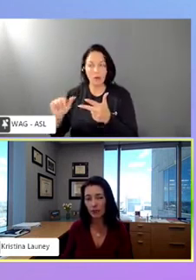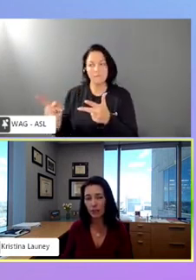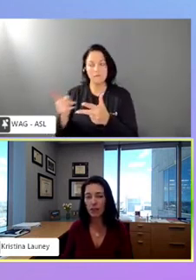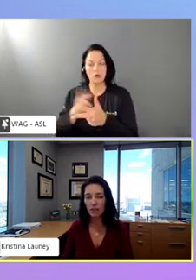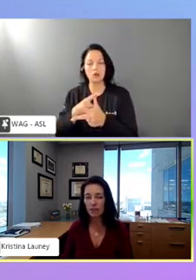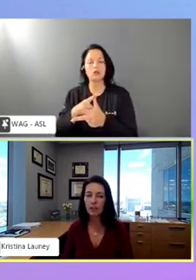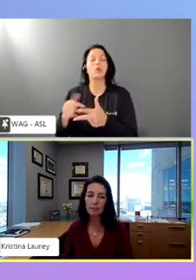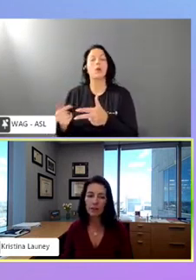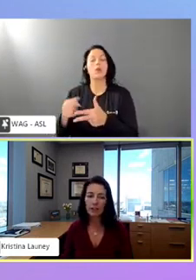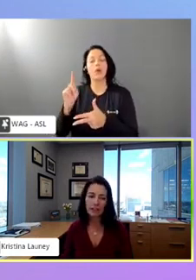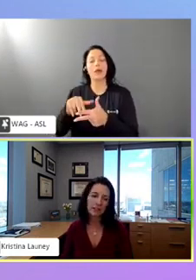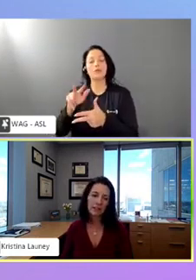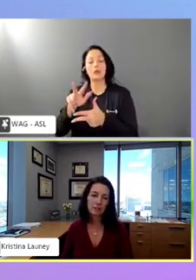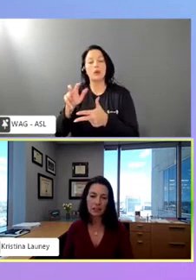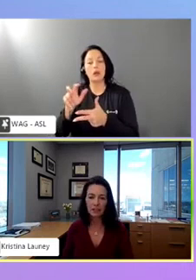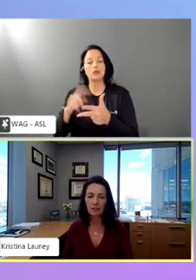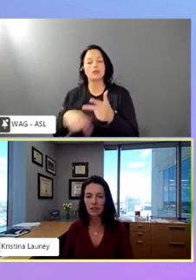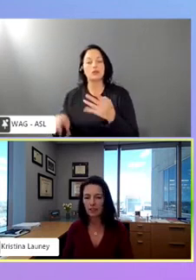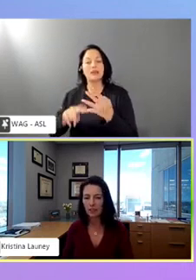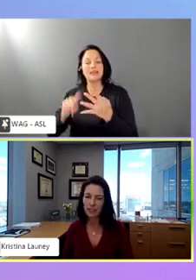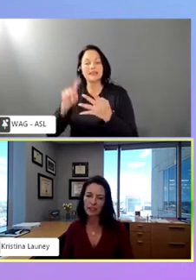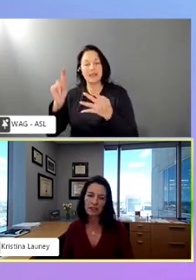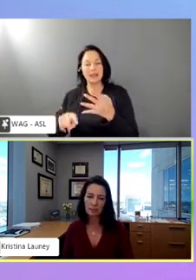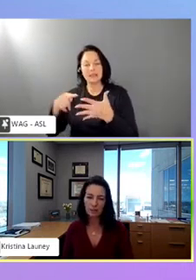the charge in 2022 with 3100 lawsuits, California second